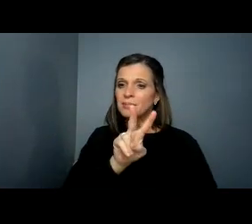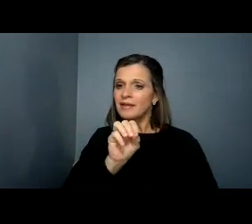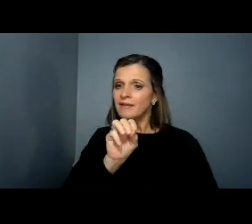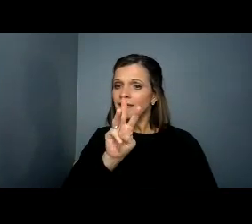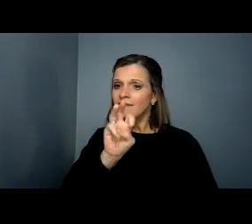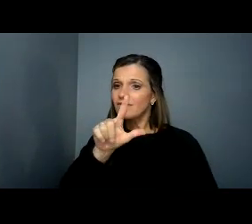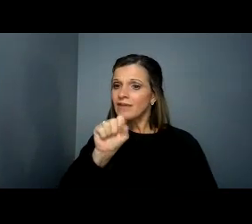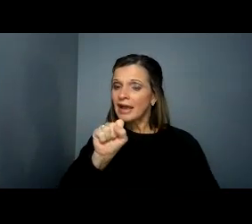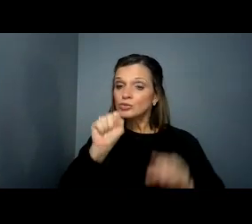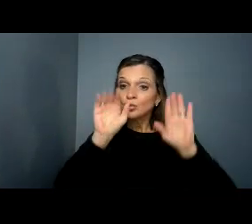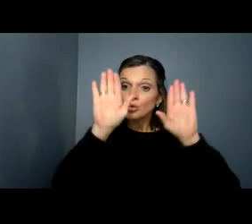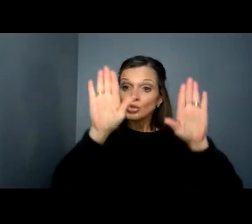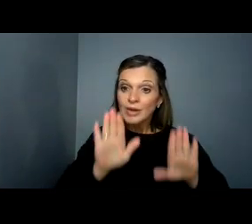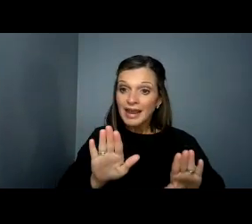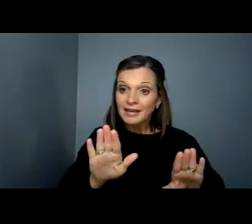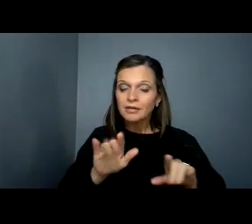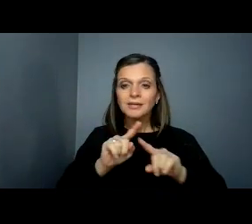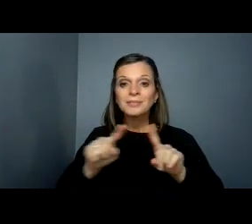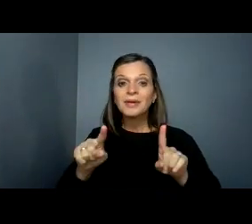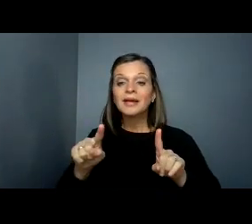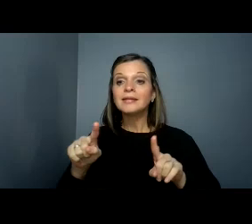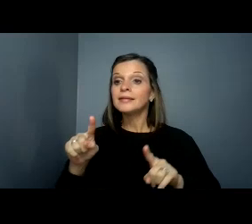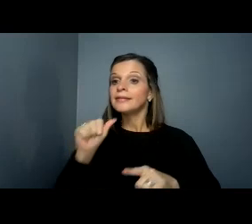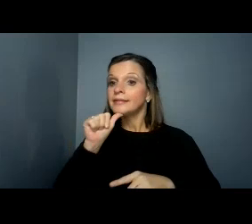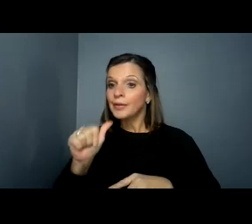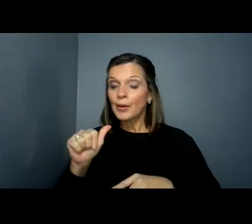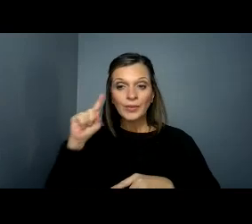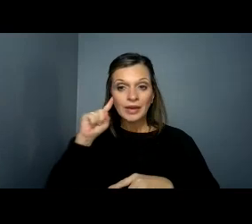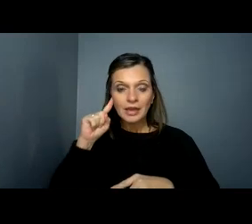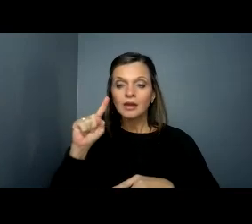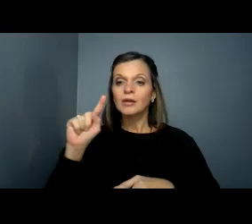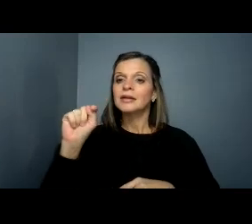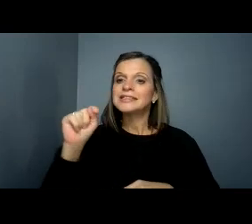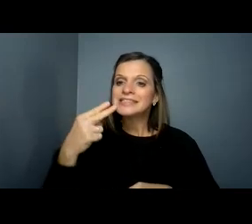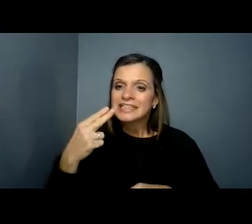Are the th, the F the South sound, the PS all the things that are